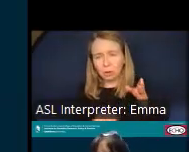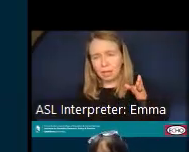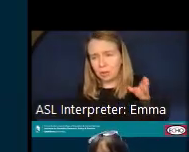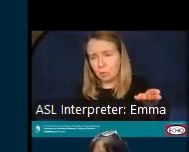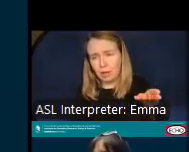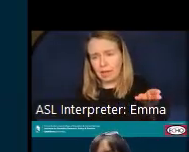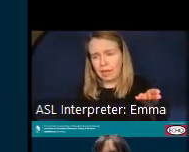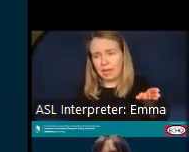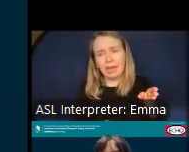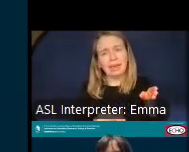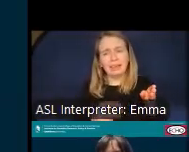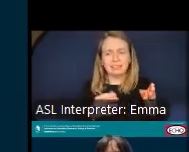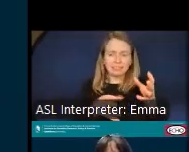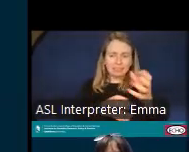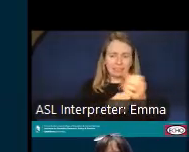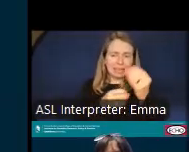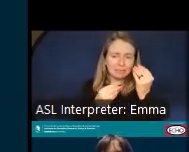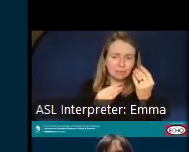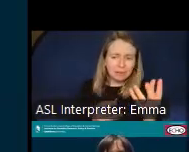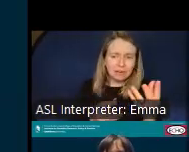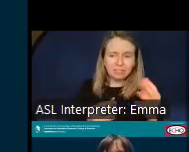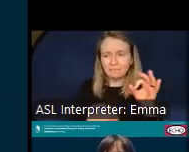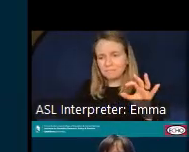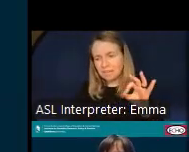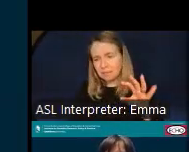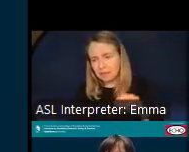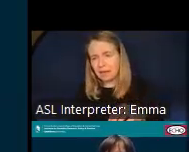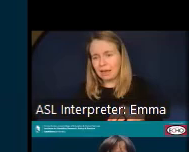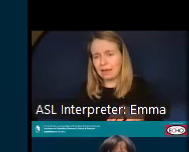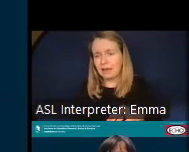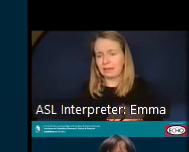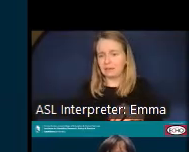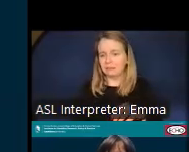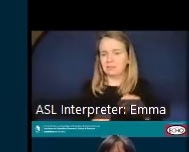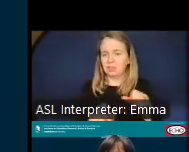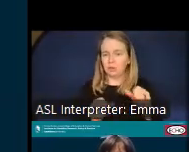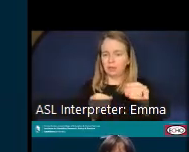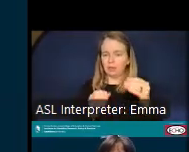information and feedback that you can take back and apply from